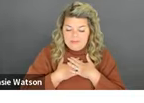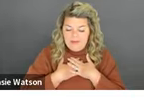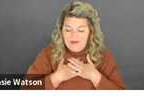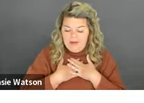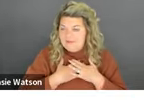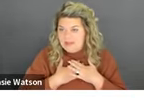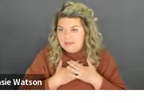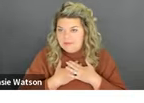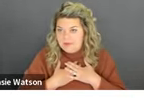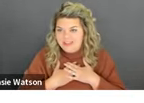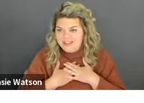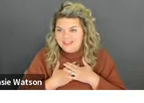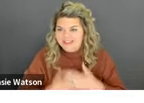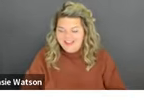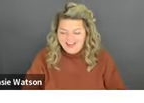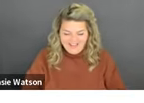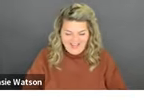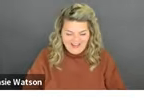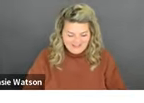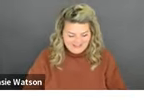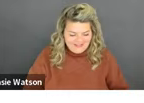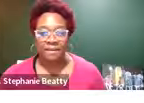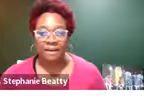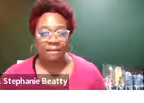I'm sorry I don't have any information on that. - Same here.